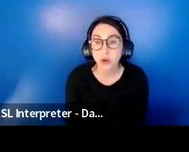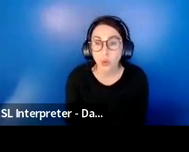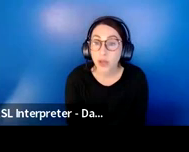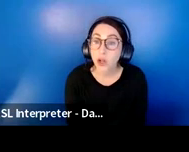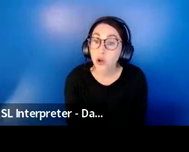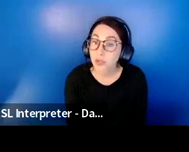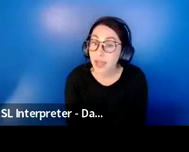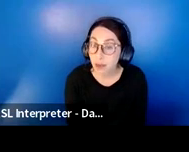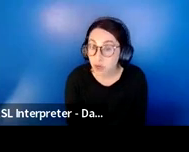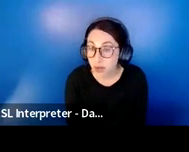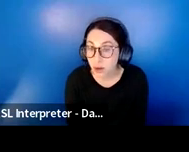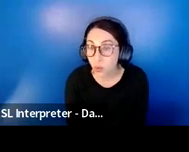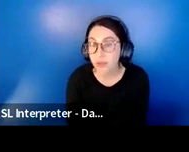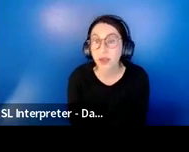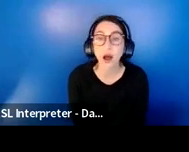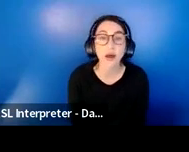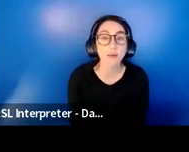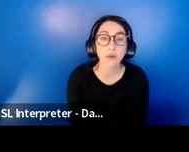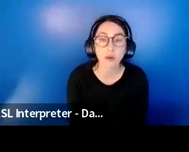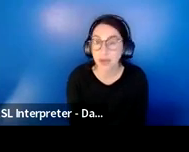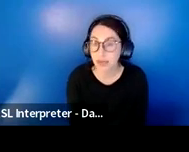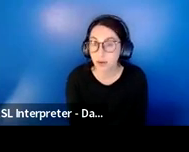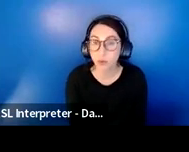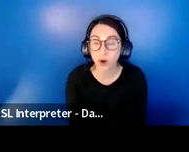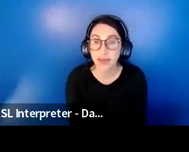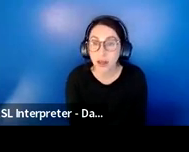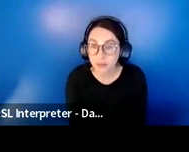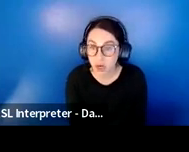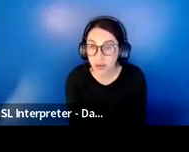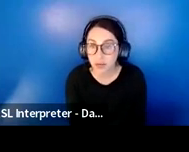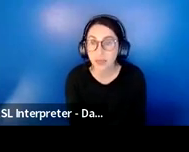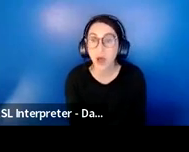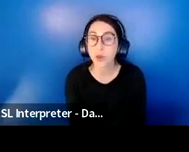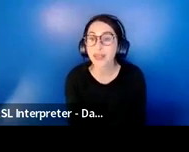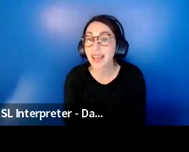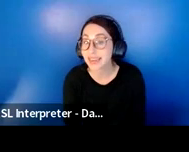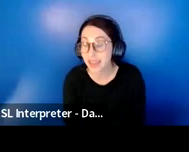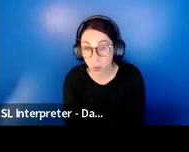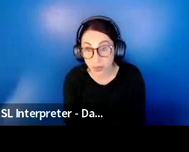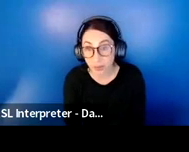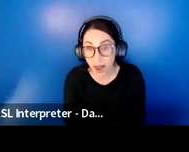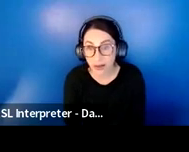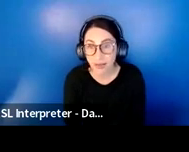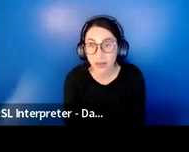ASL Interpreter - Danielle: When closed caption was presented for televisions when the ADA was passed.